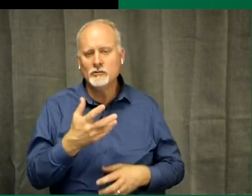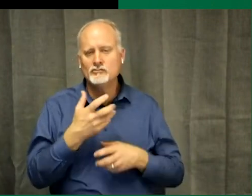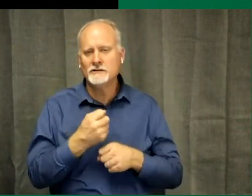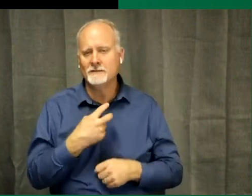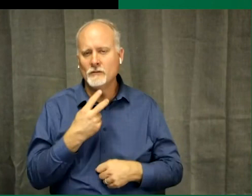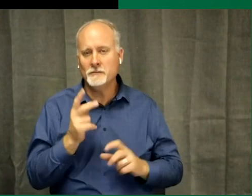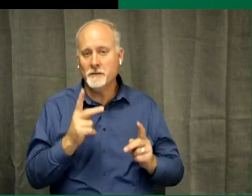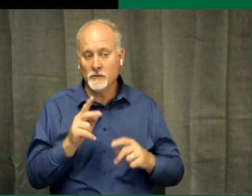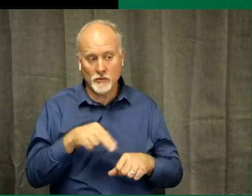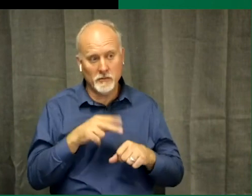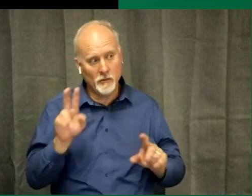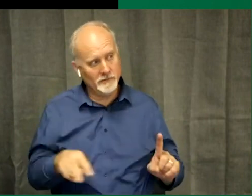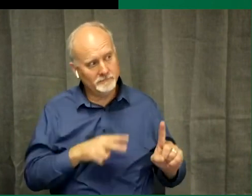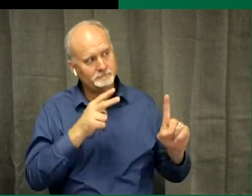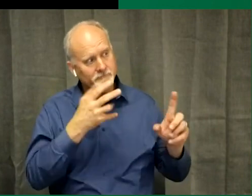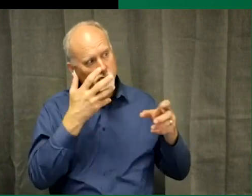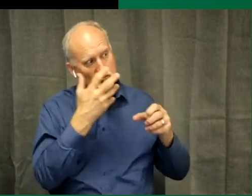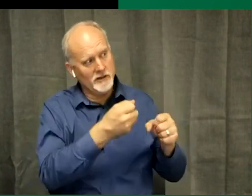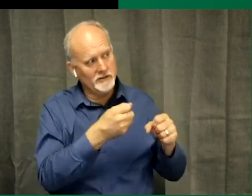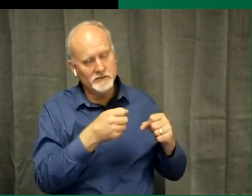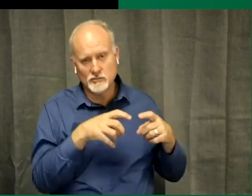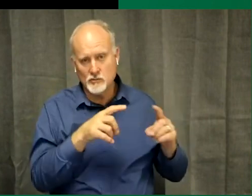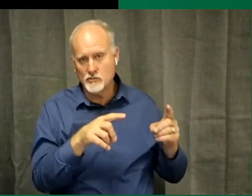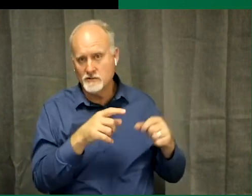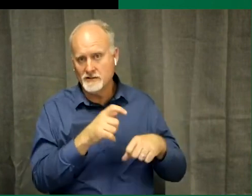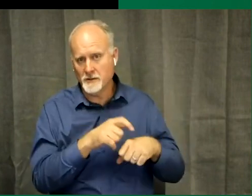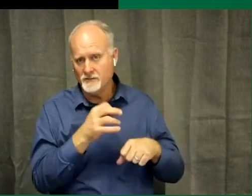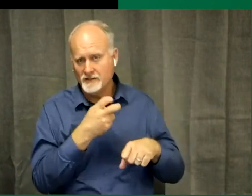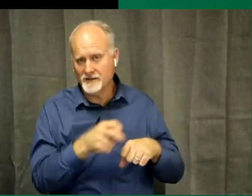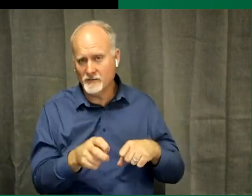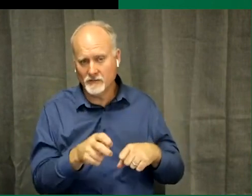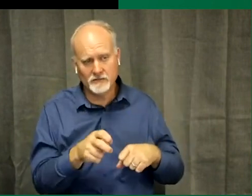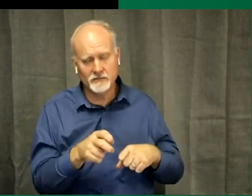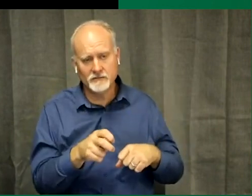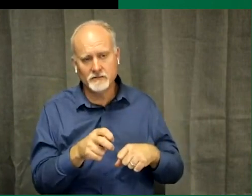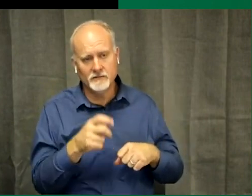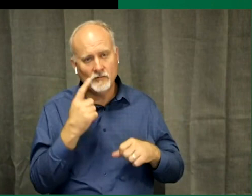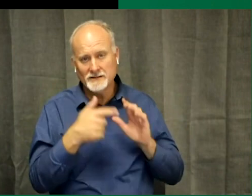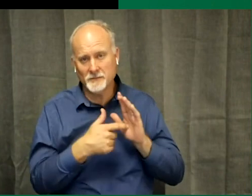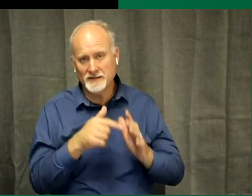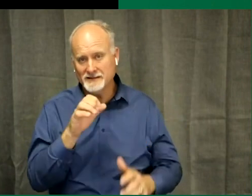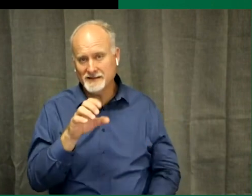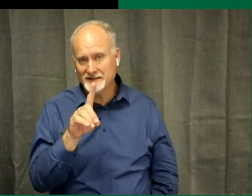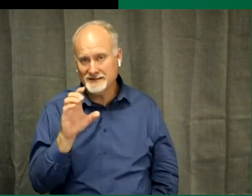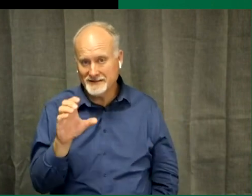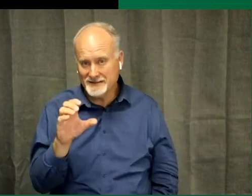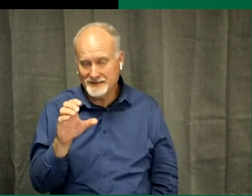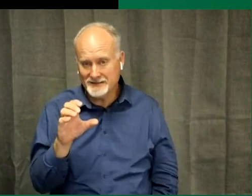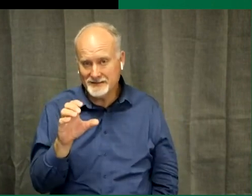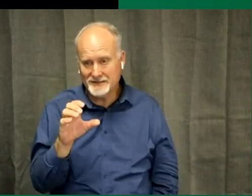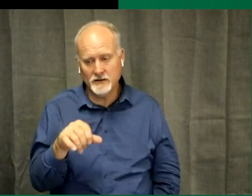normally we turn to in times of uh difficulty the uh for example cdc uh social media other